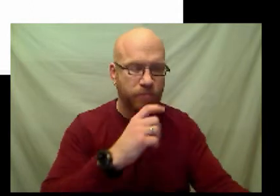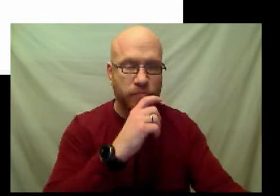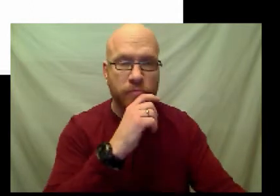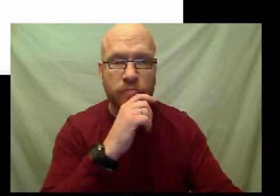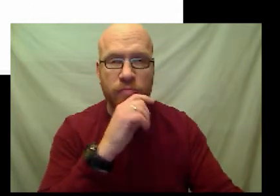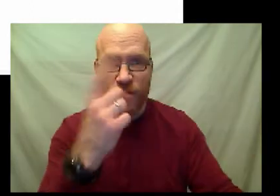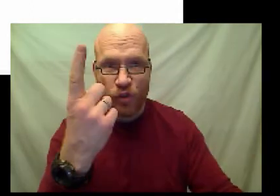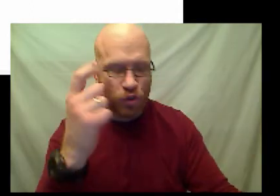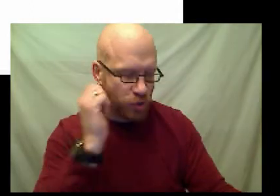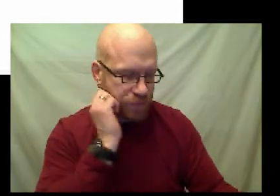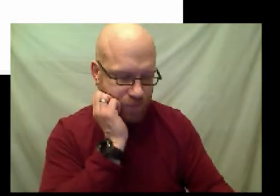We'll circle them, watch.